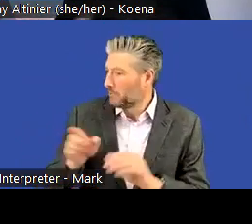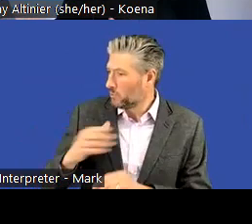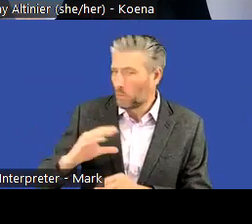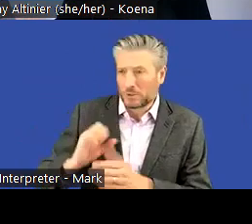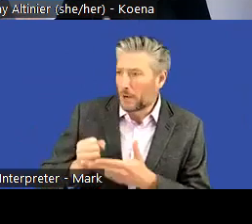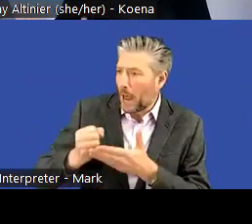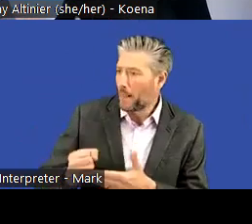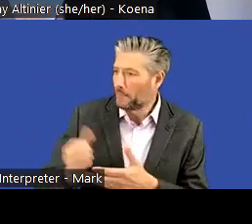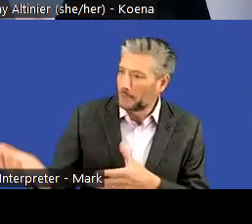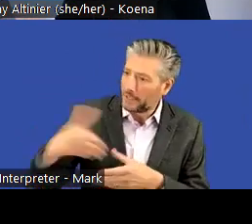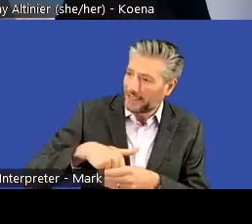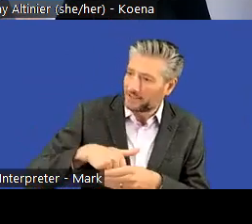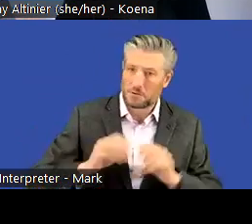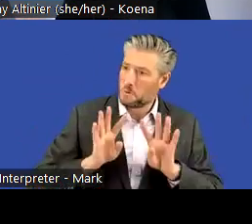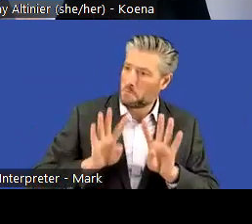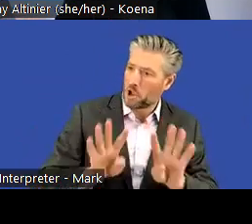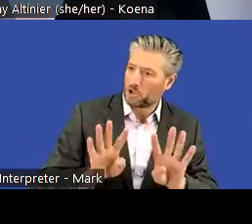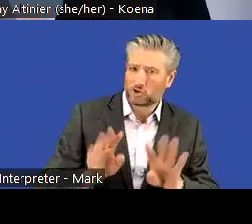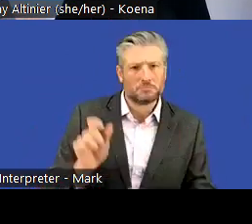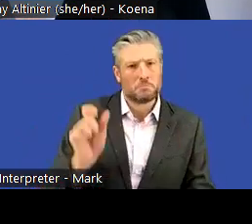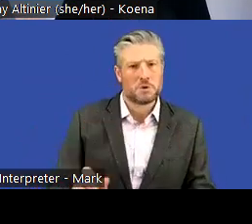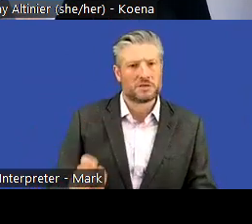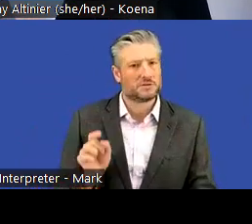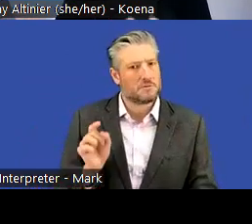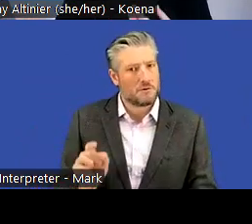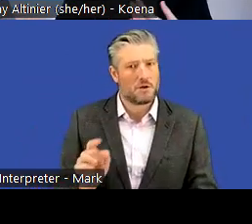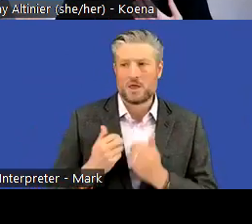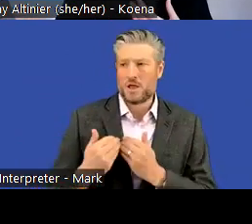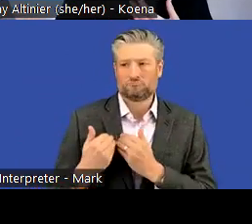So that's an example of something really new in France.